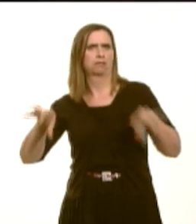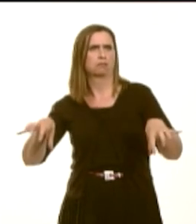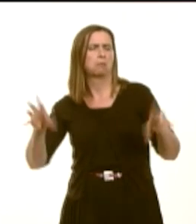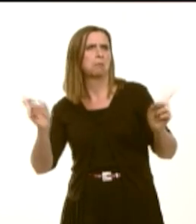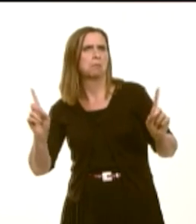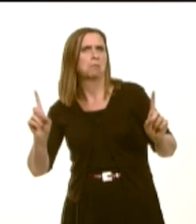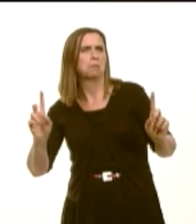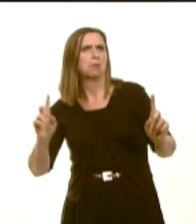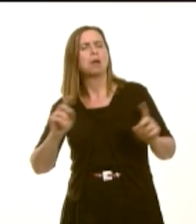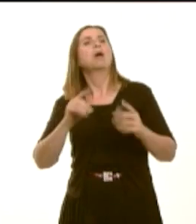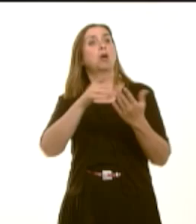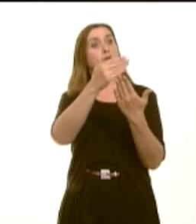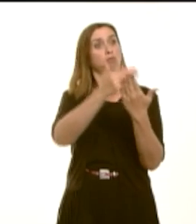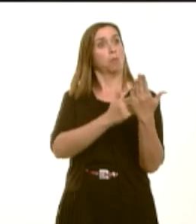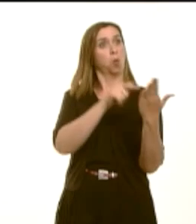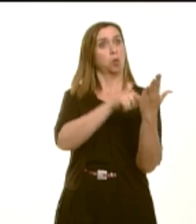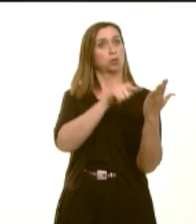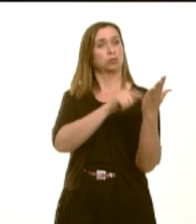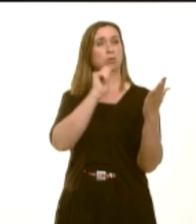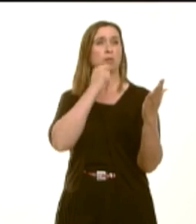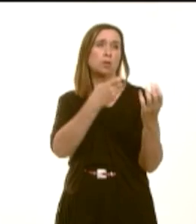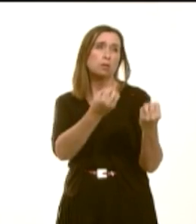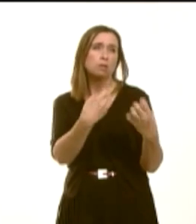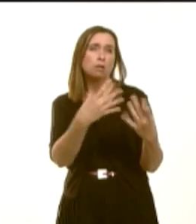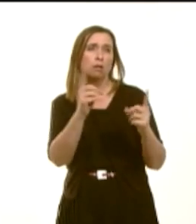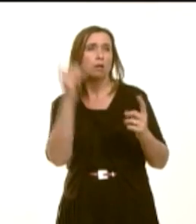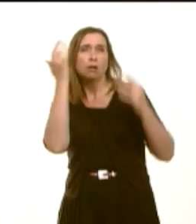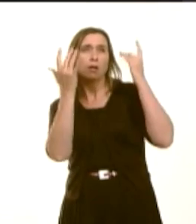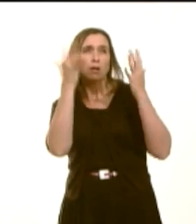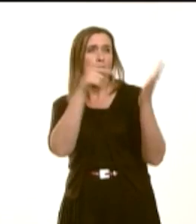the findings of the report that I mention and also consider some of the ideas that I,